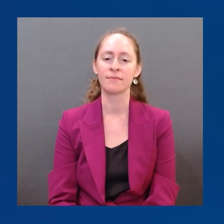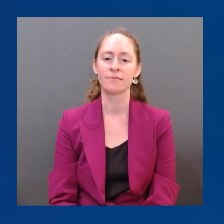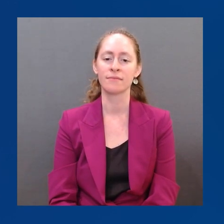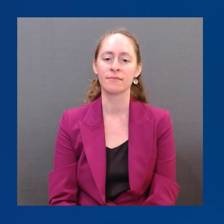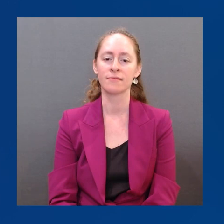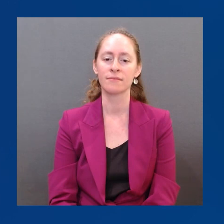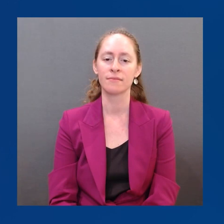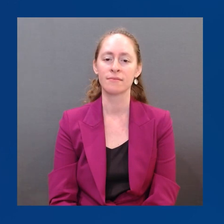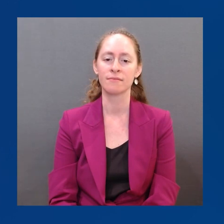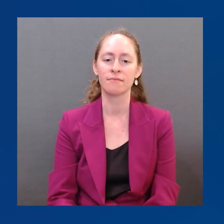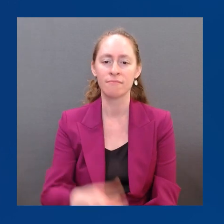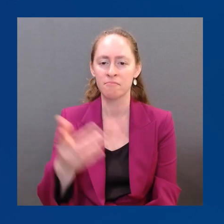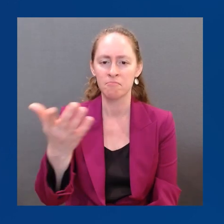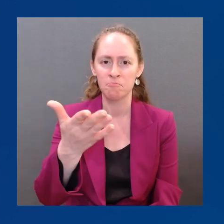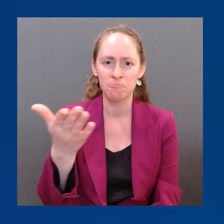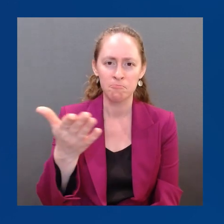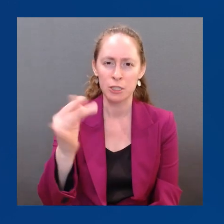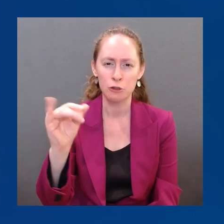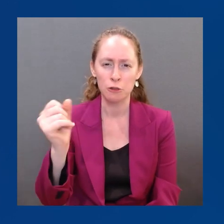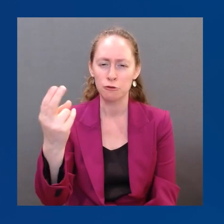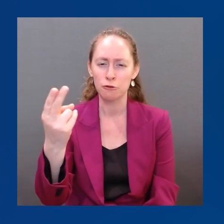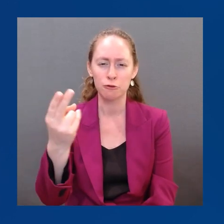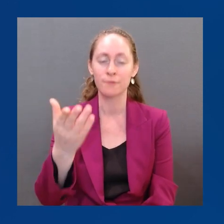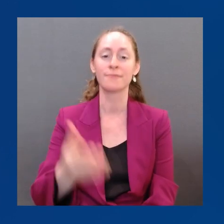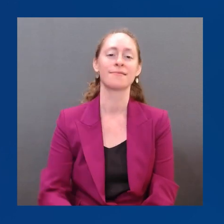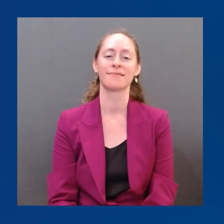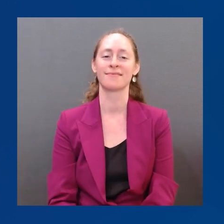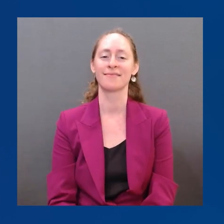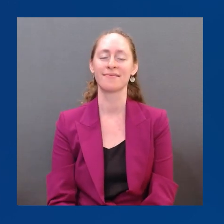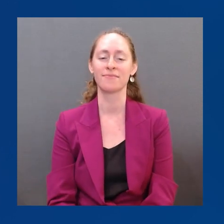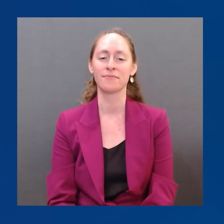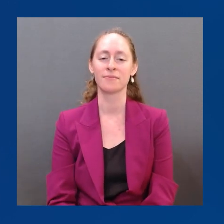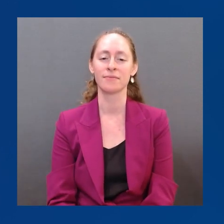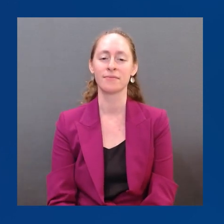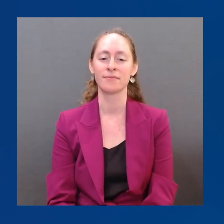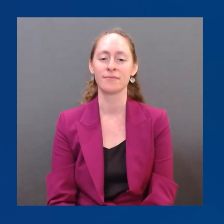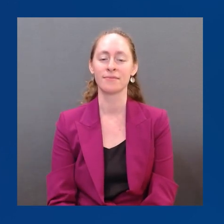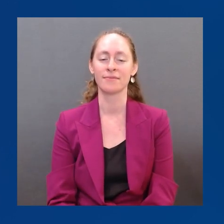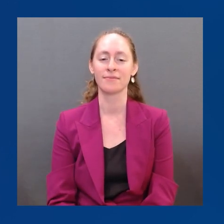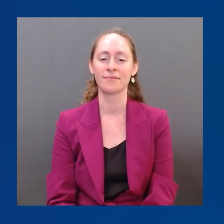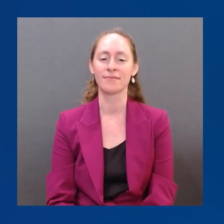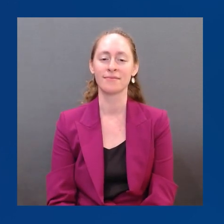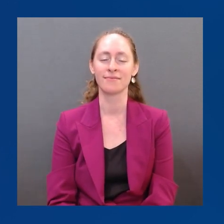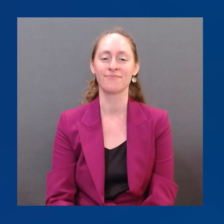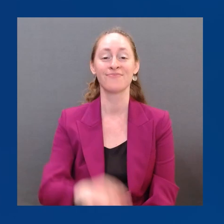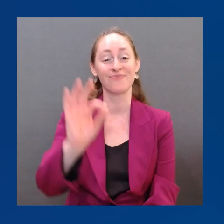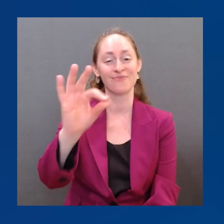The Press: Hi there. Good morning. And thank you for doing this. Just briefly to clarify, Dr. Jha, what you just said there: